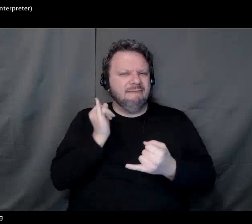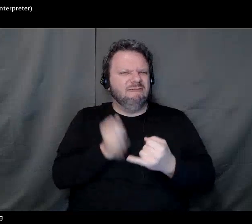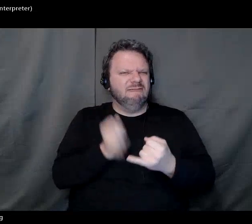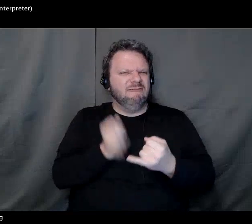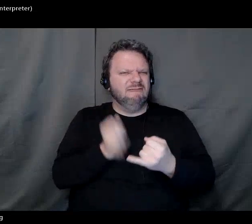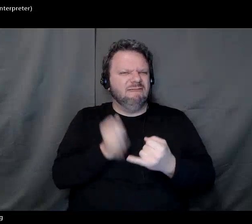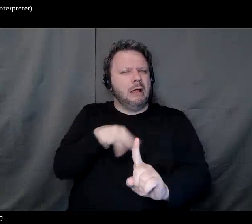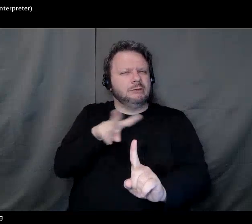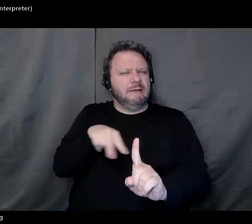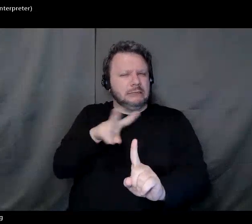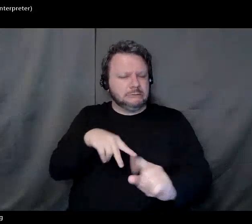observation.